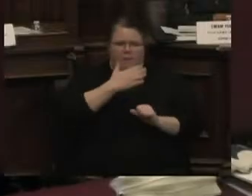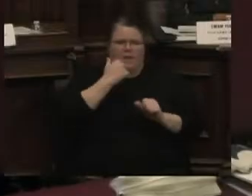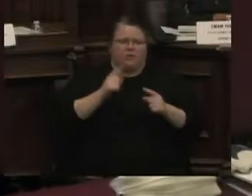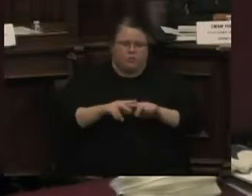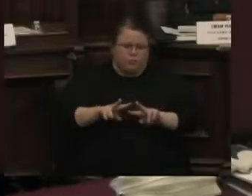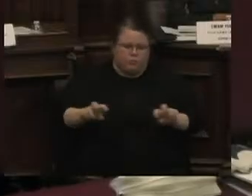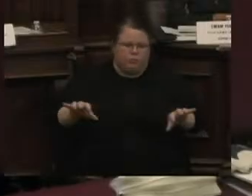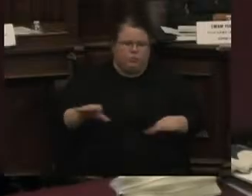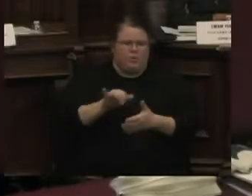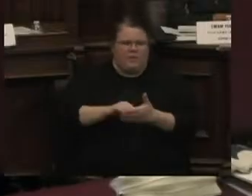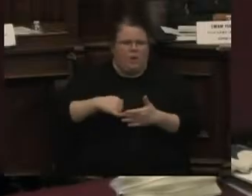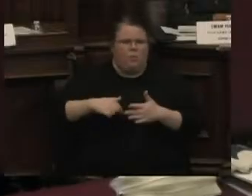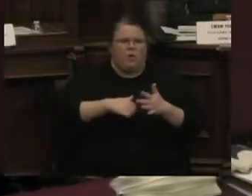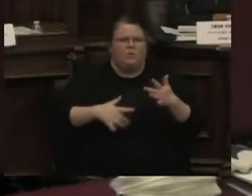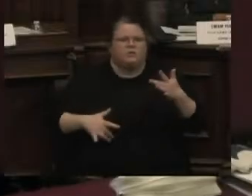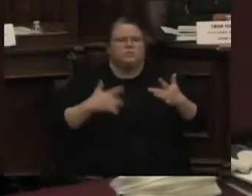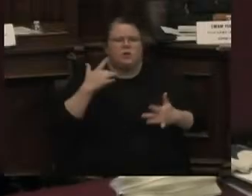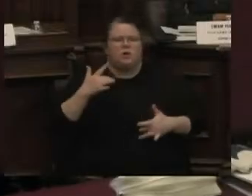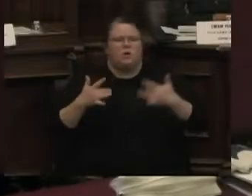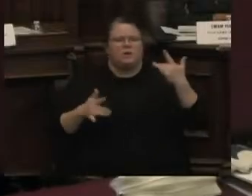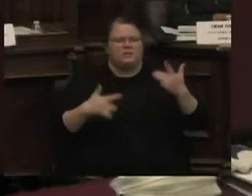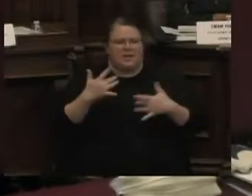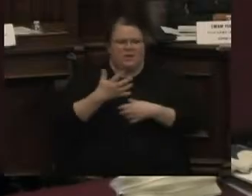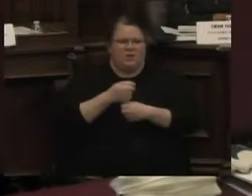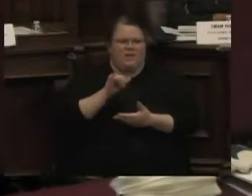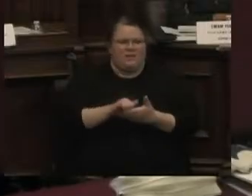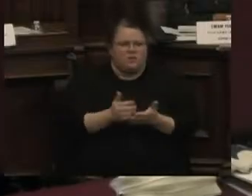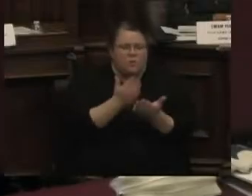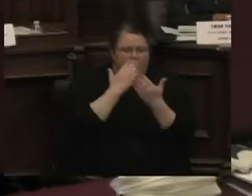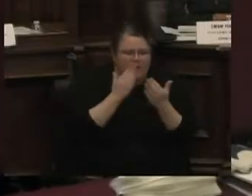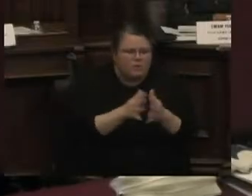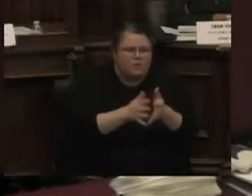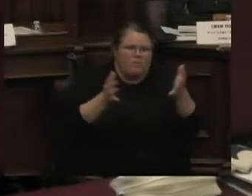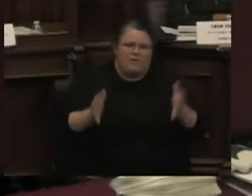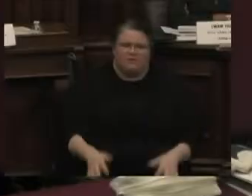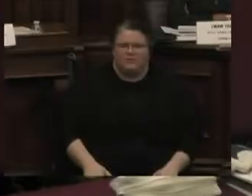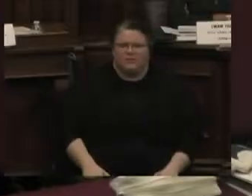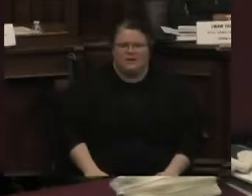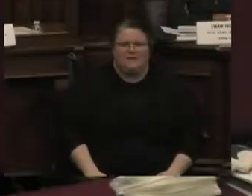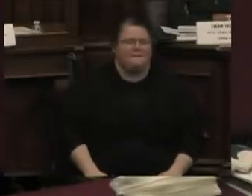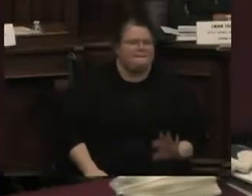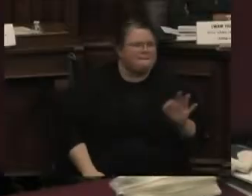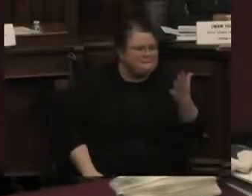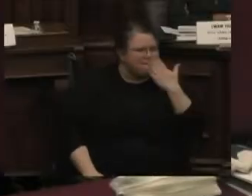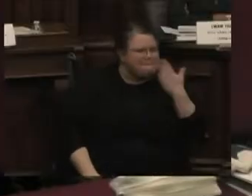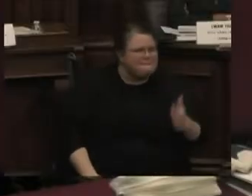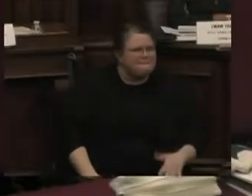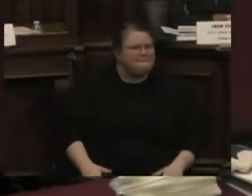kind of work, we will truly be digging our teeth into. And so